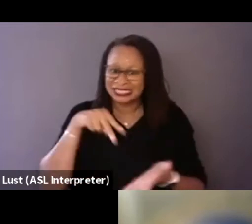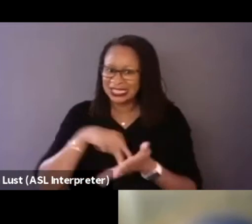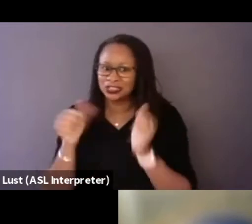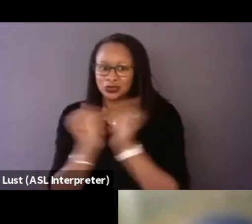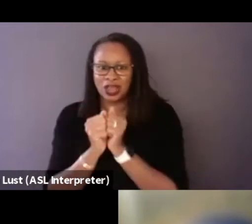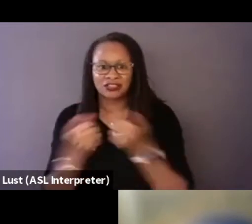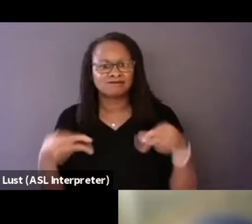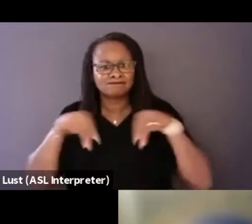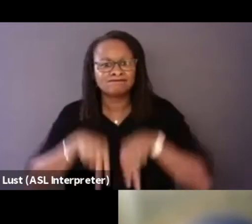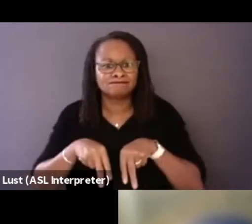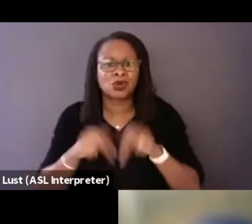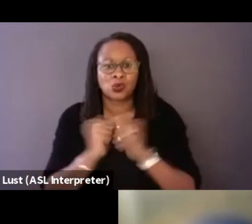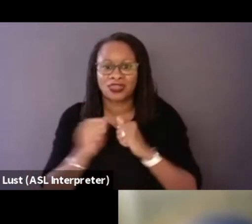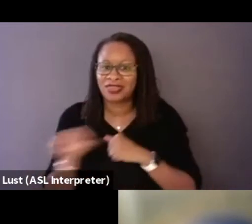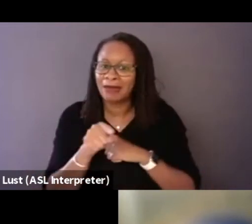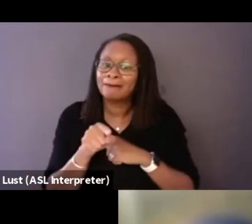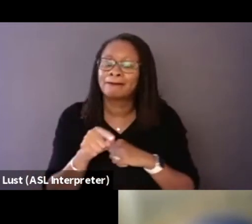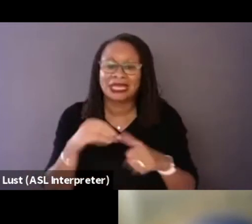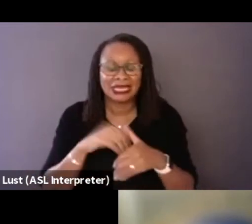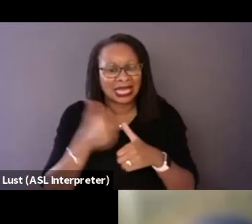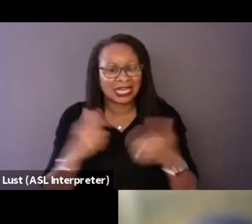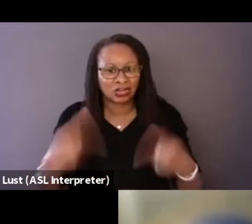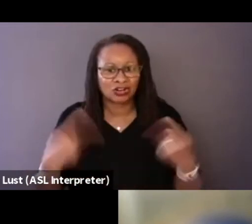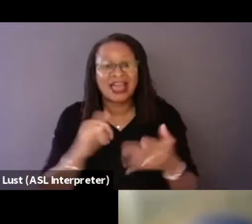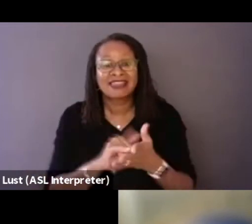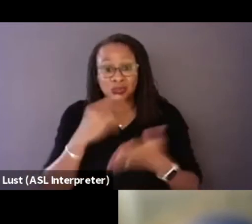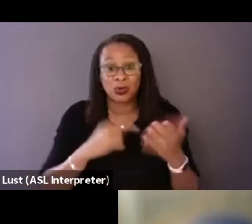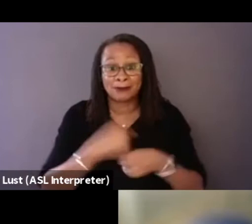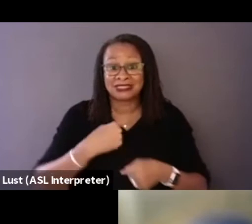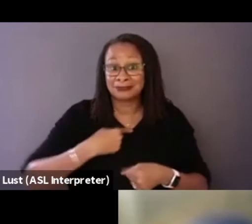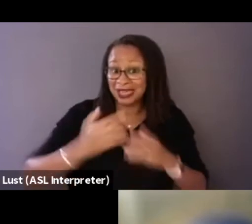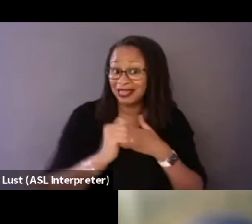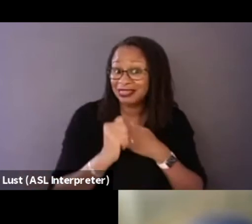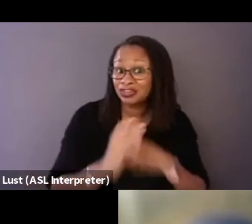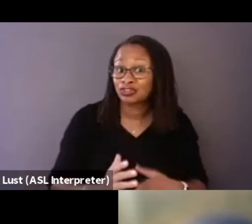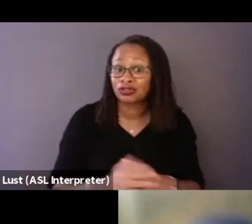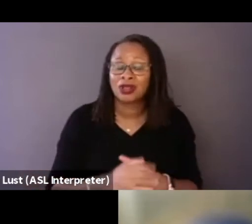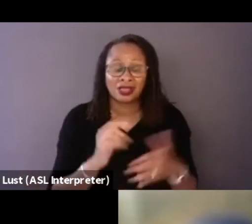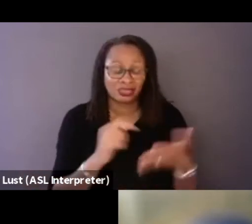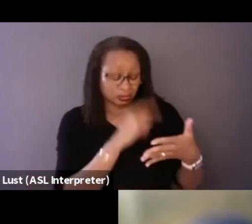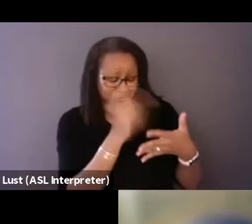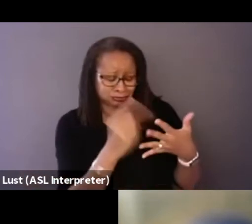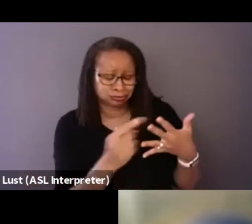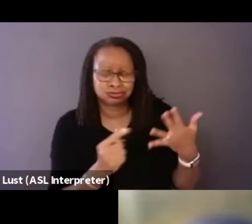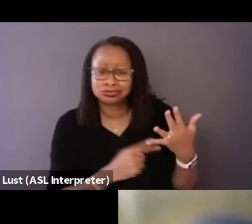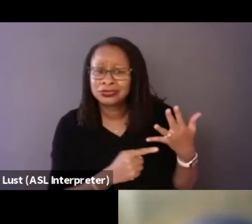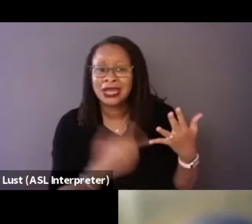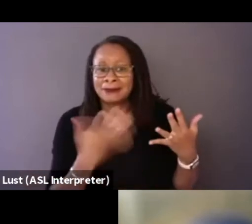So to me, that's what makes me a leader. So these qualities might not reflect on other people,